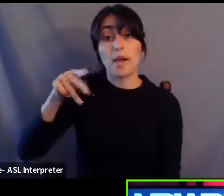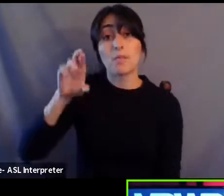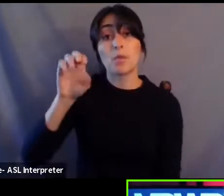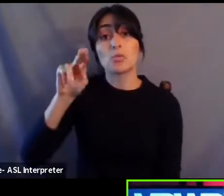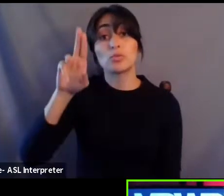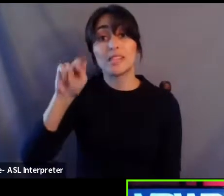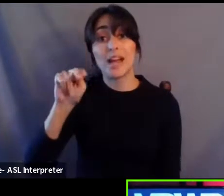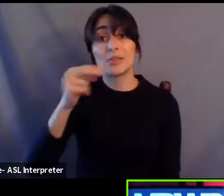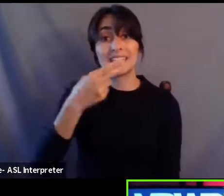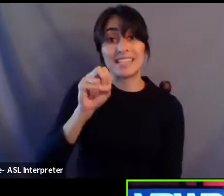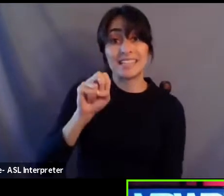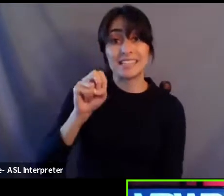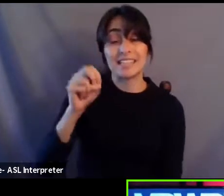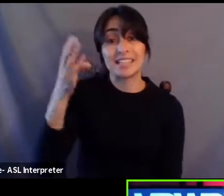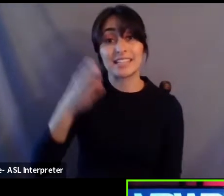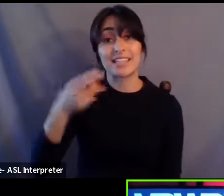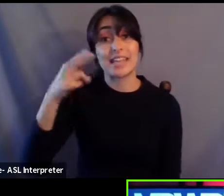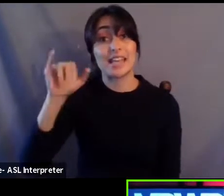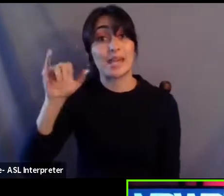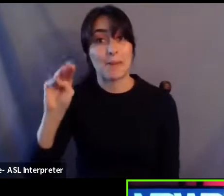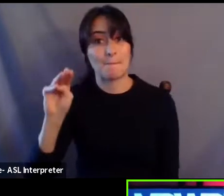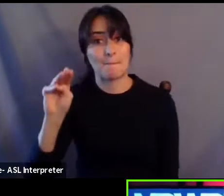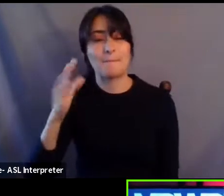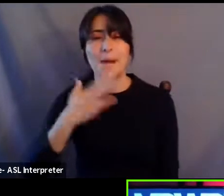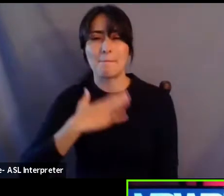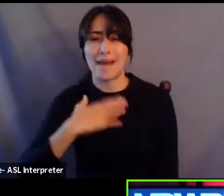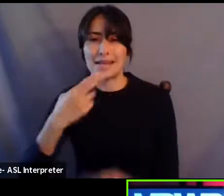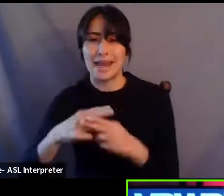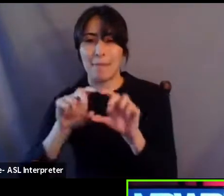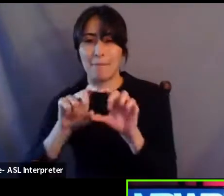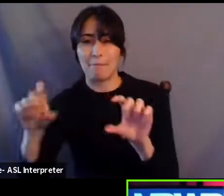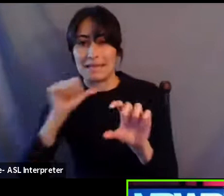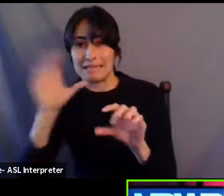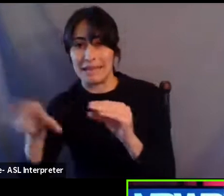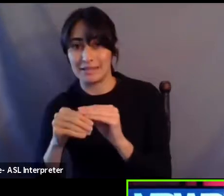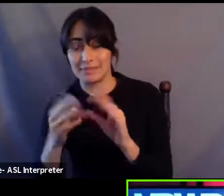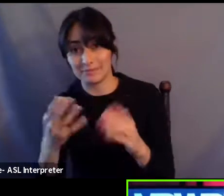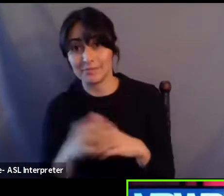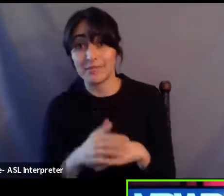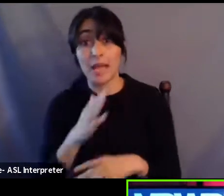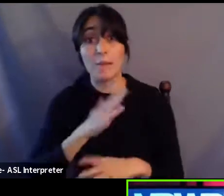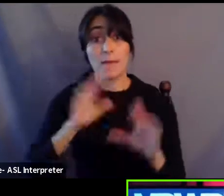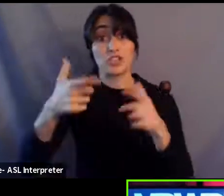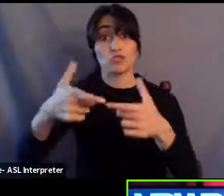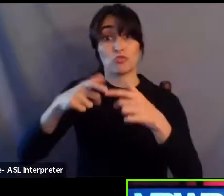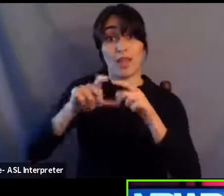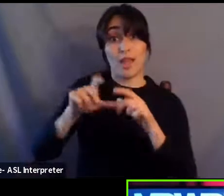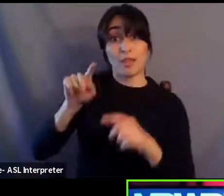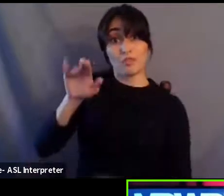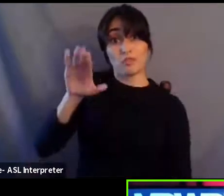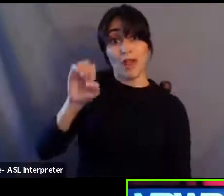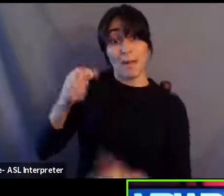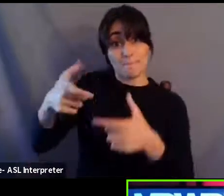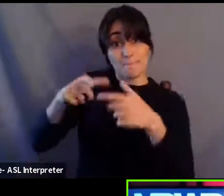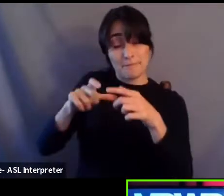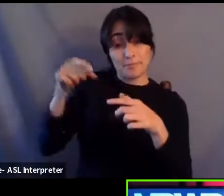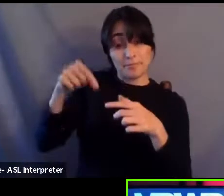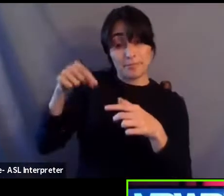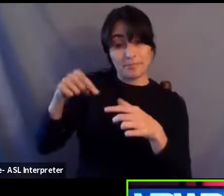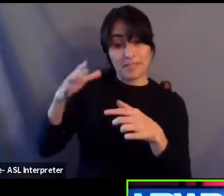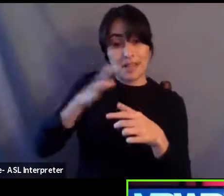I didn't put that on my name. My tribe that my father, his father's father and father